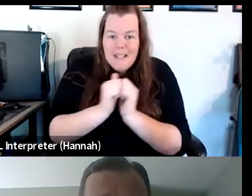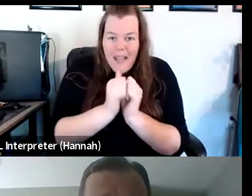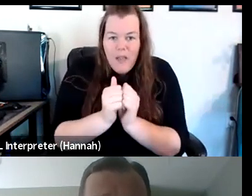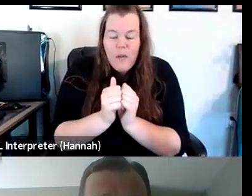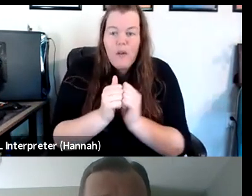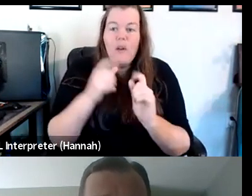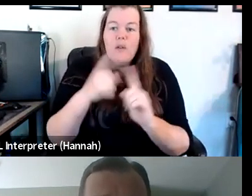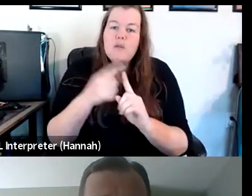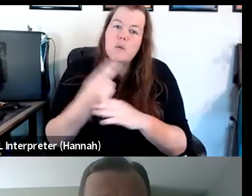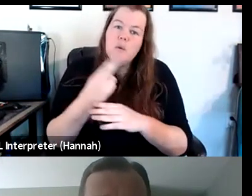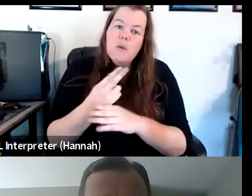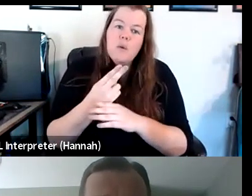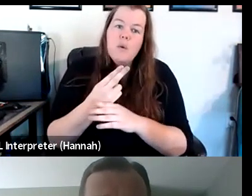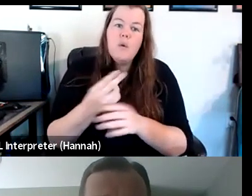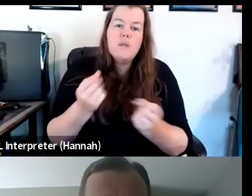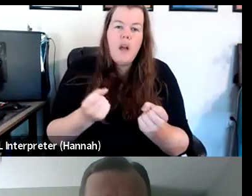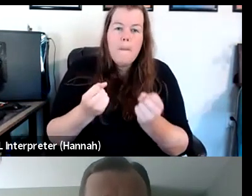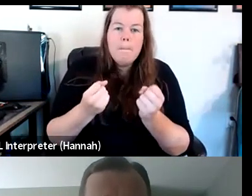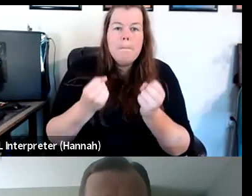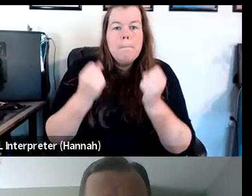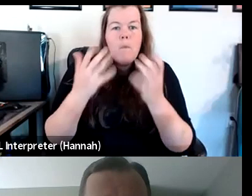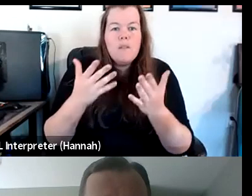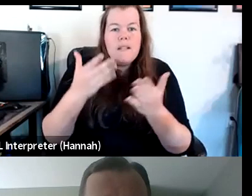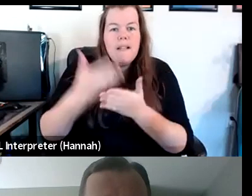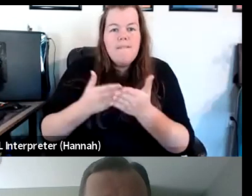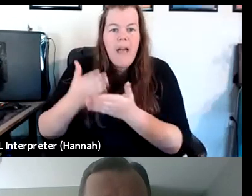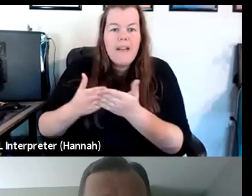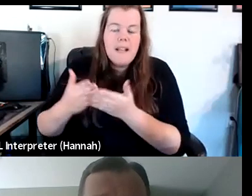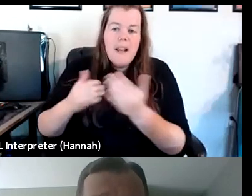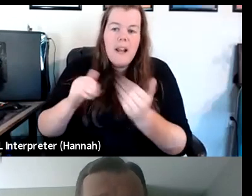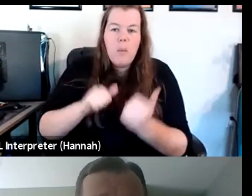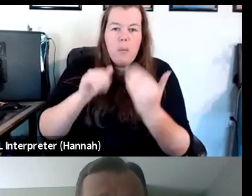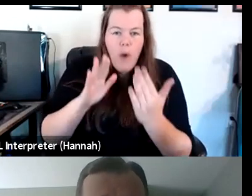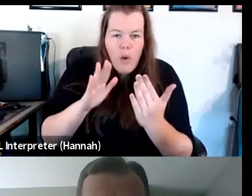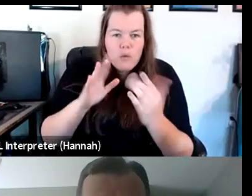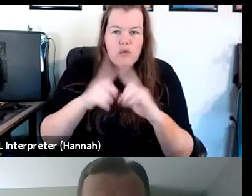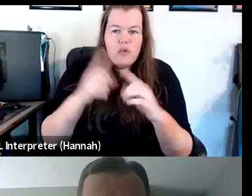use like a multi-faceted approach to getting information out there. So for example like